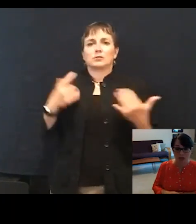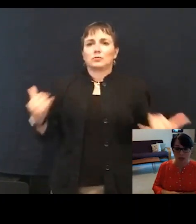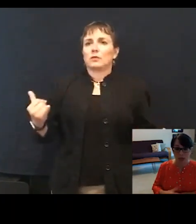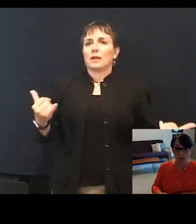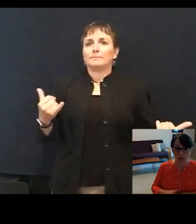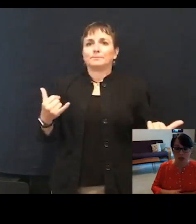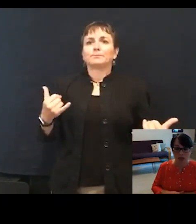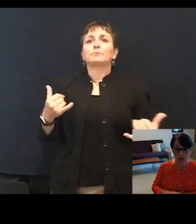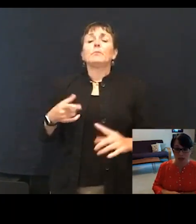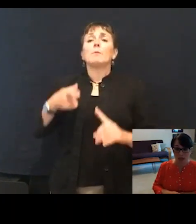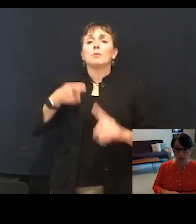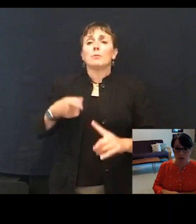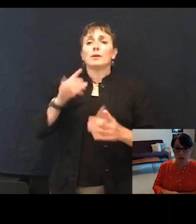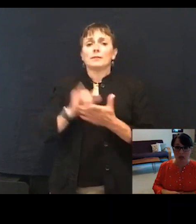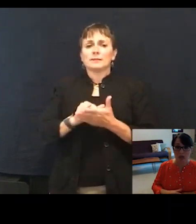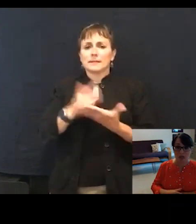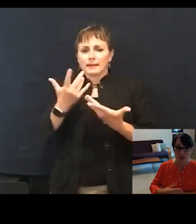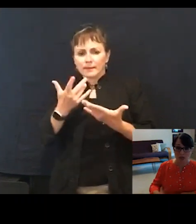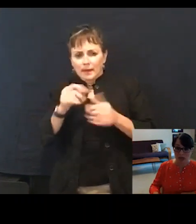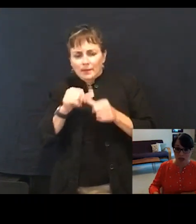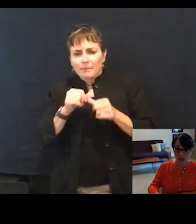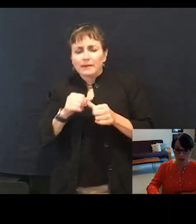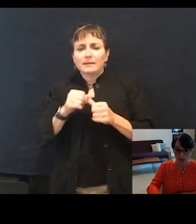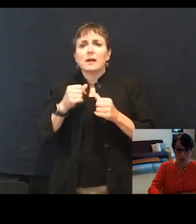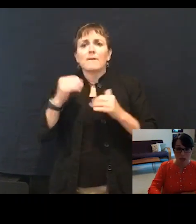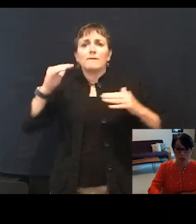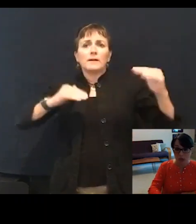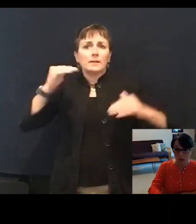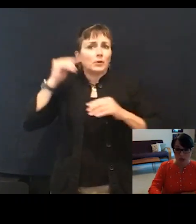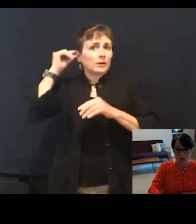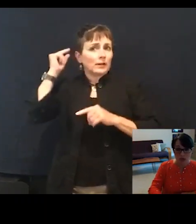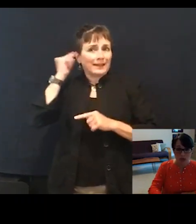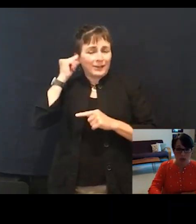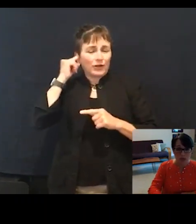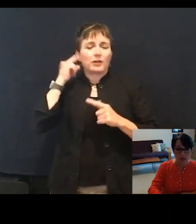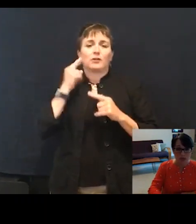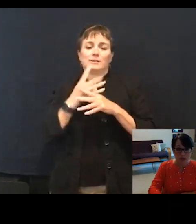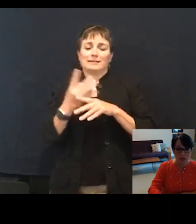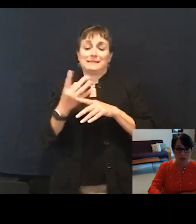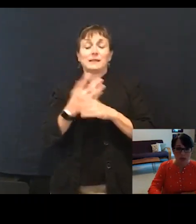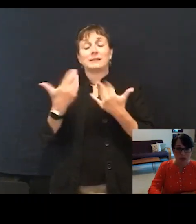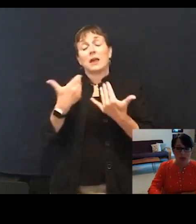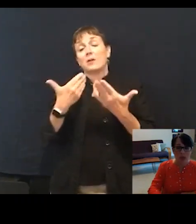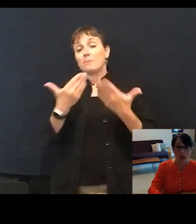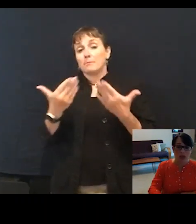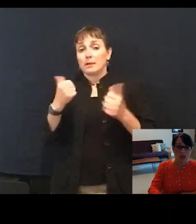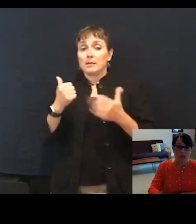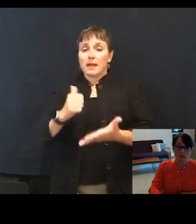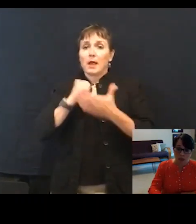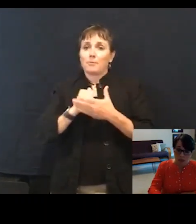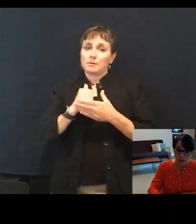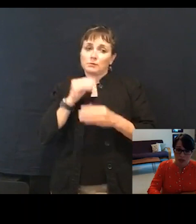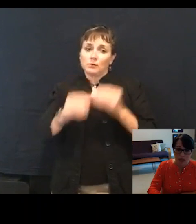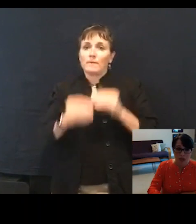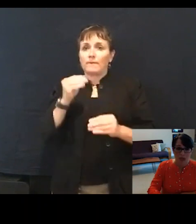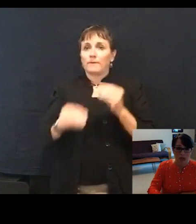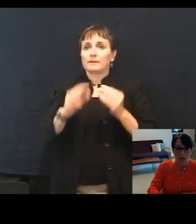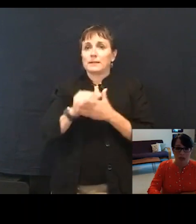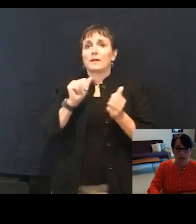may provide us an opportunity to correct that phenotype as well with gene therapy. Very much like the shaker-1 mouse,